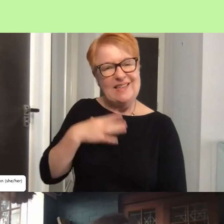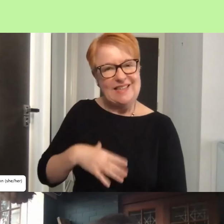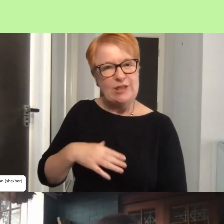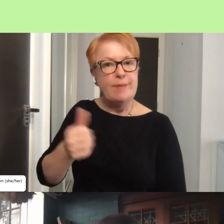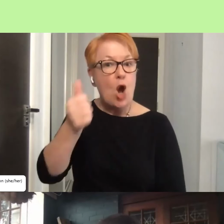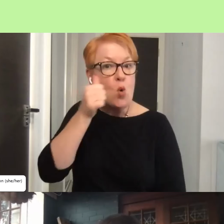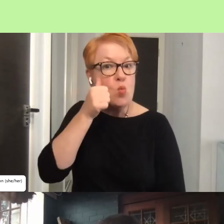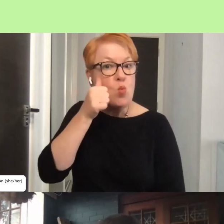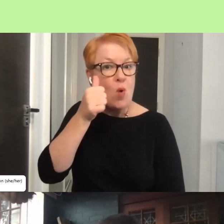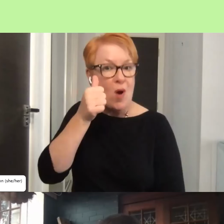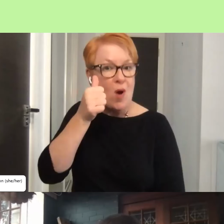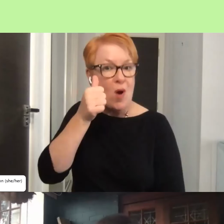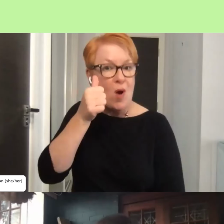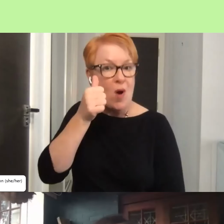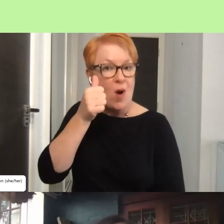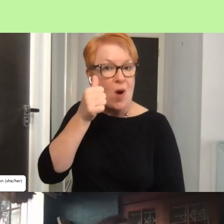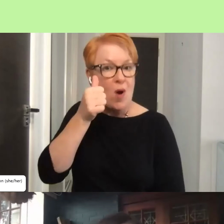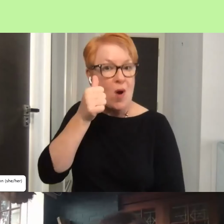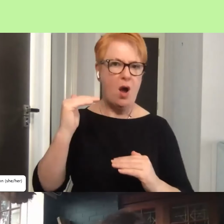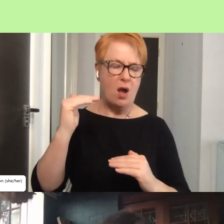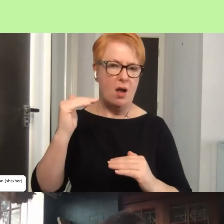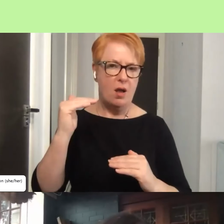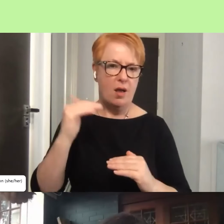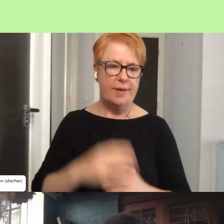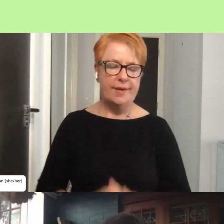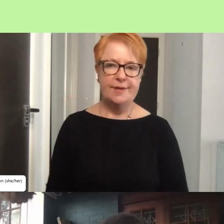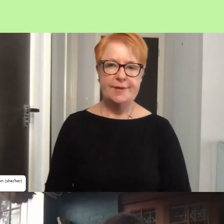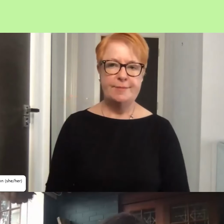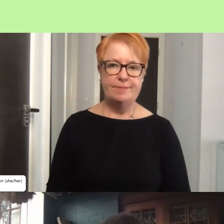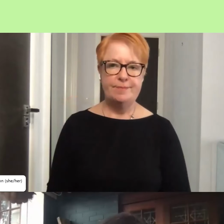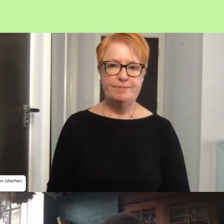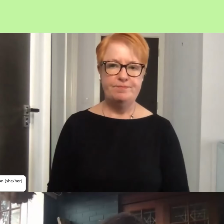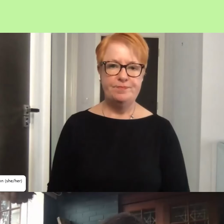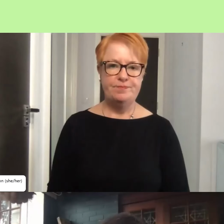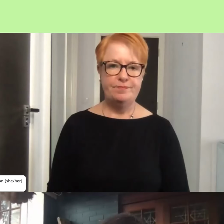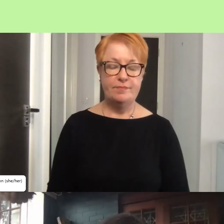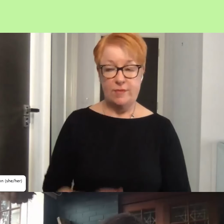So, art institutions, especially their, for their for the first place like their, this